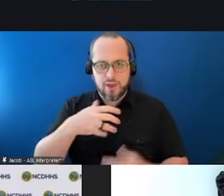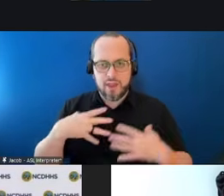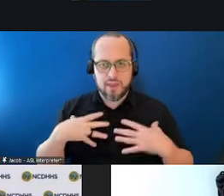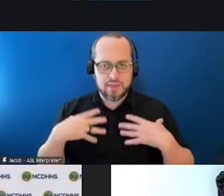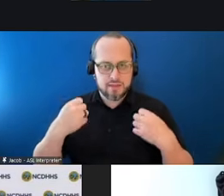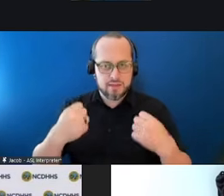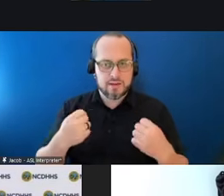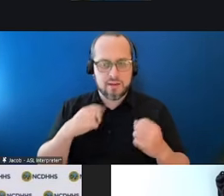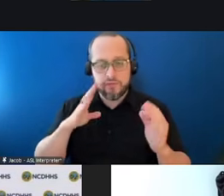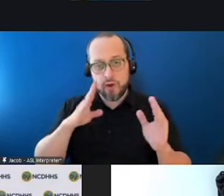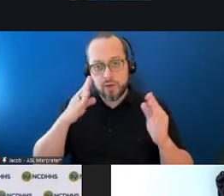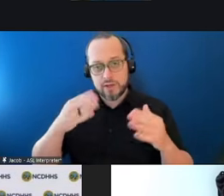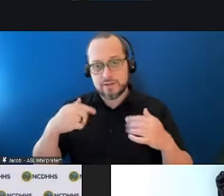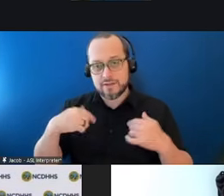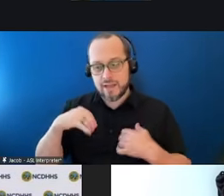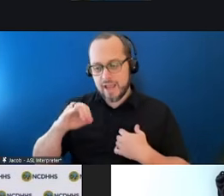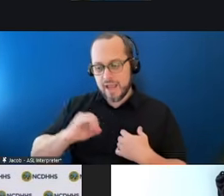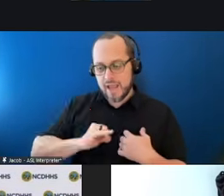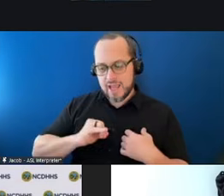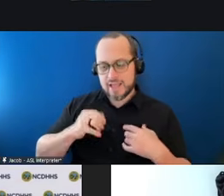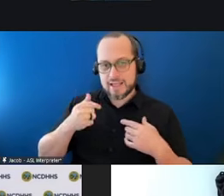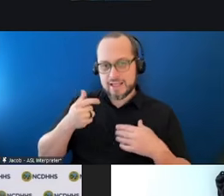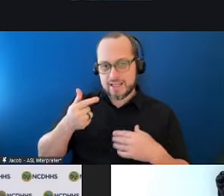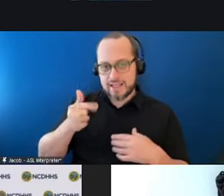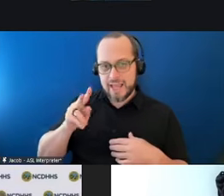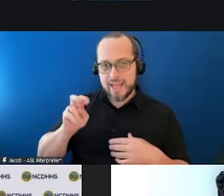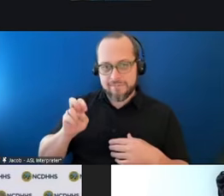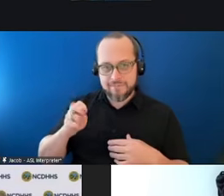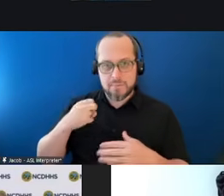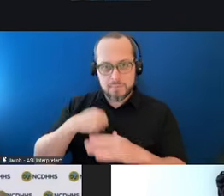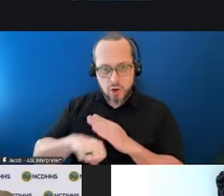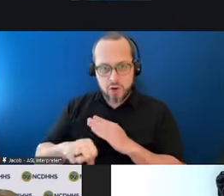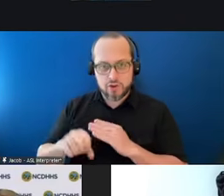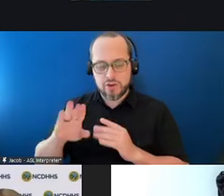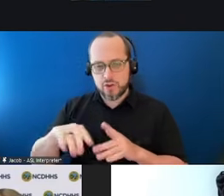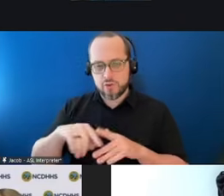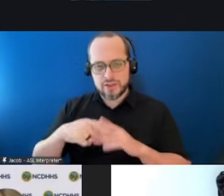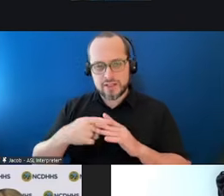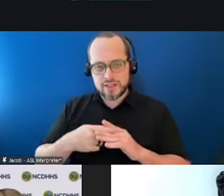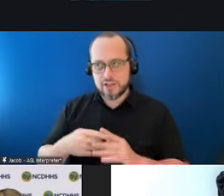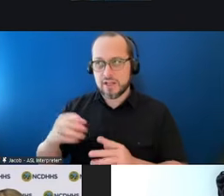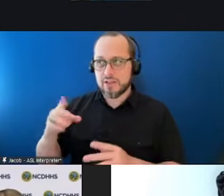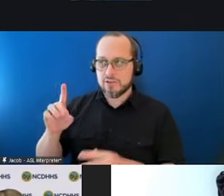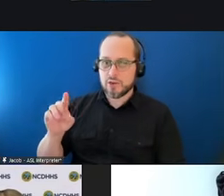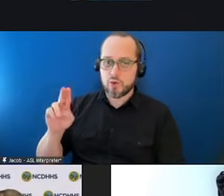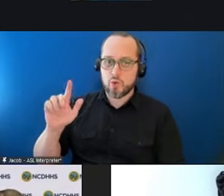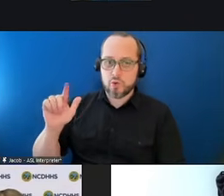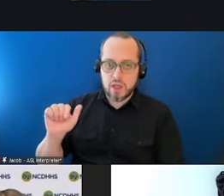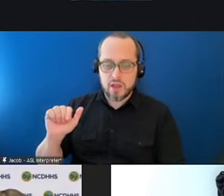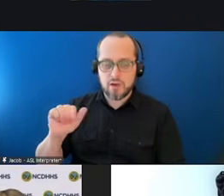gave birth initiatives as well as the community health worker doula uh or group prenatal care